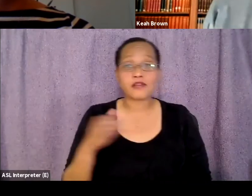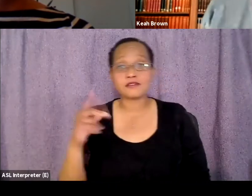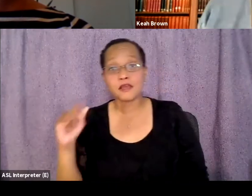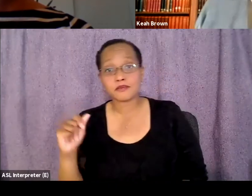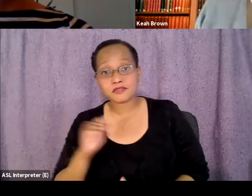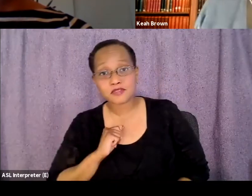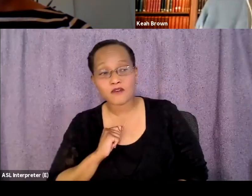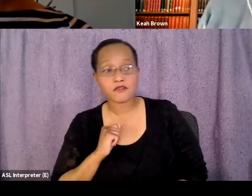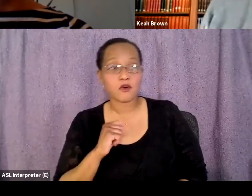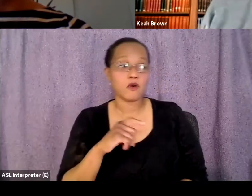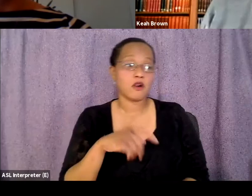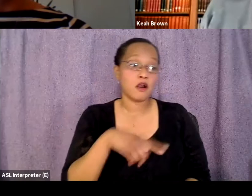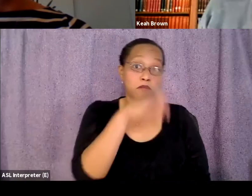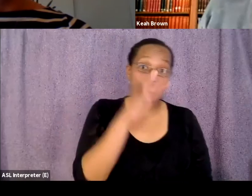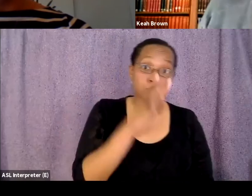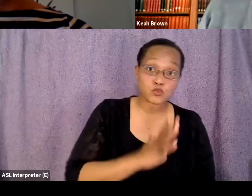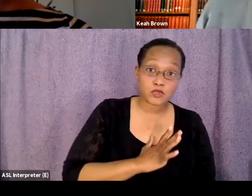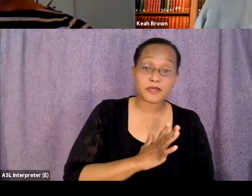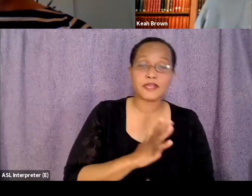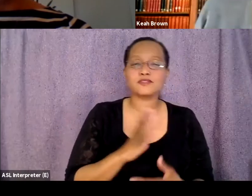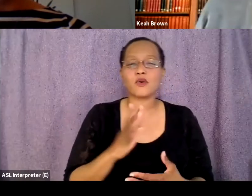lot of that feeling of having to choose is because.